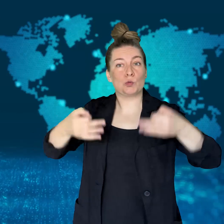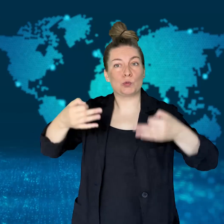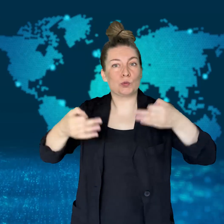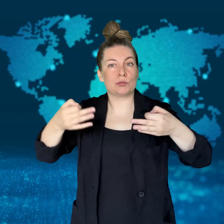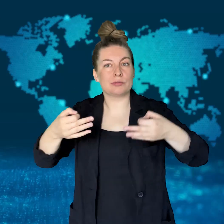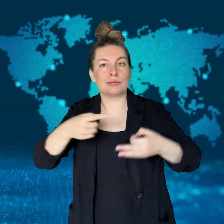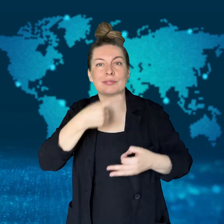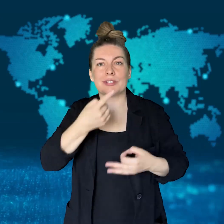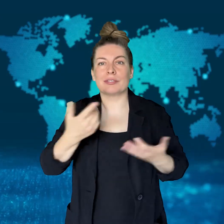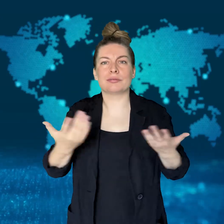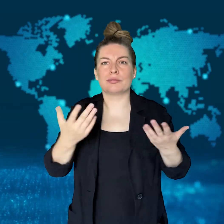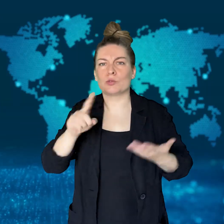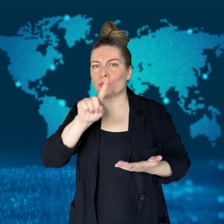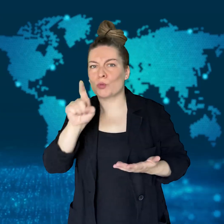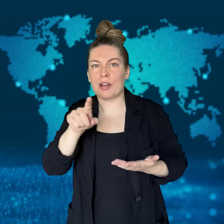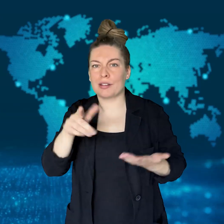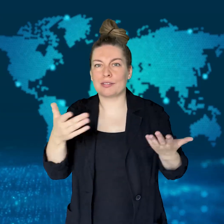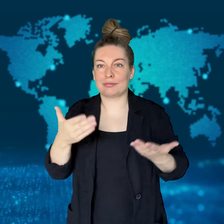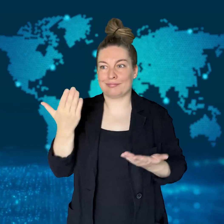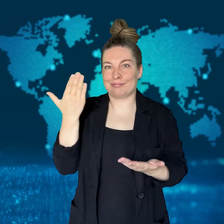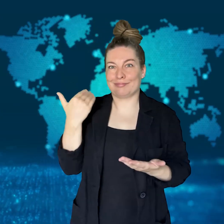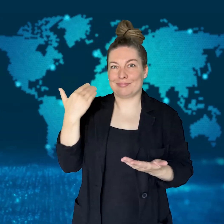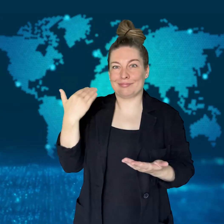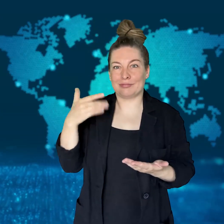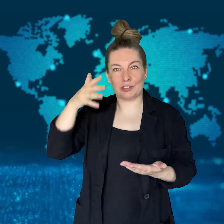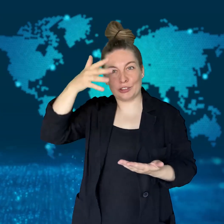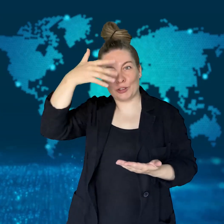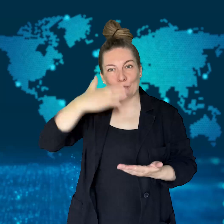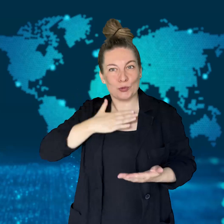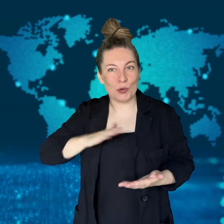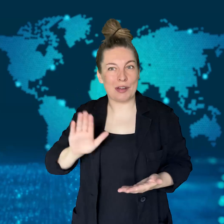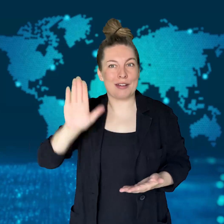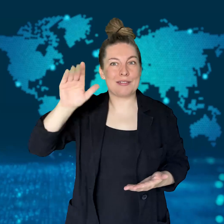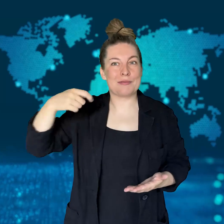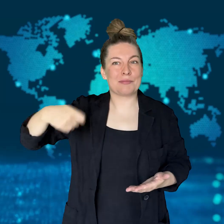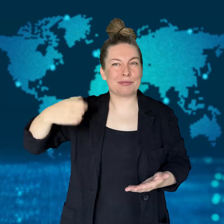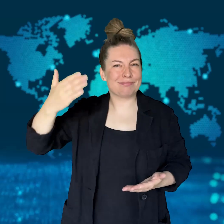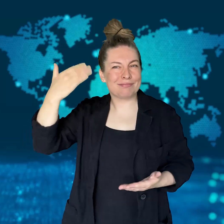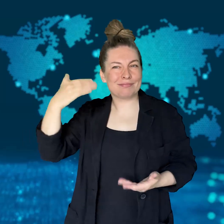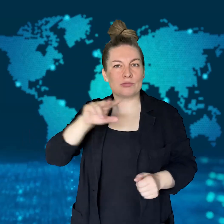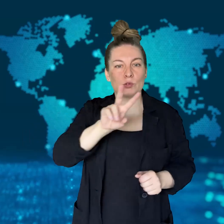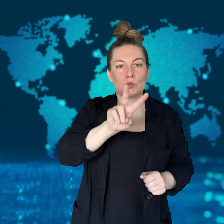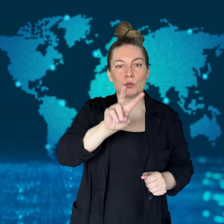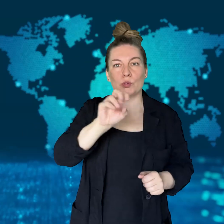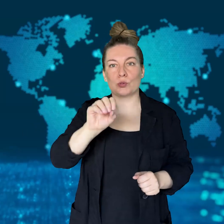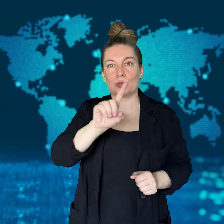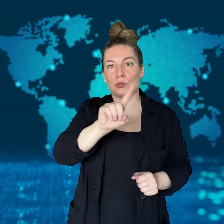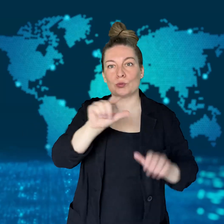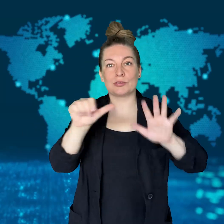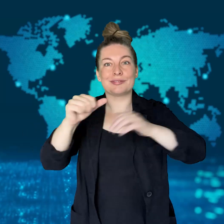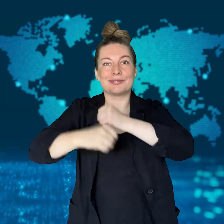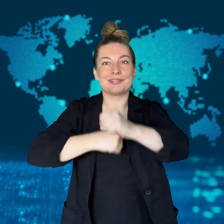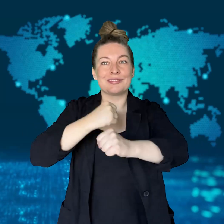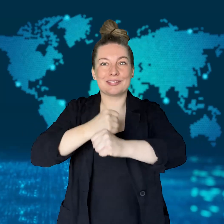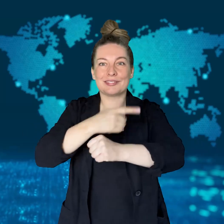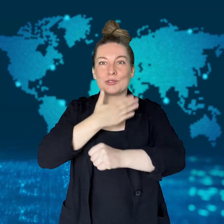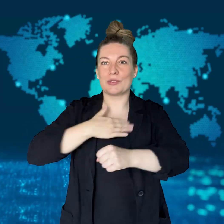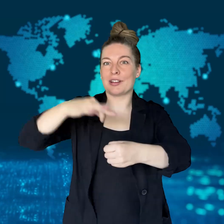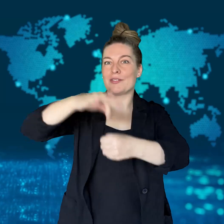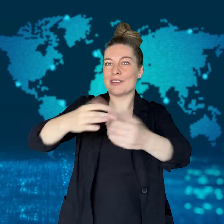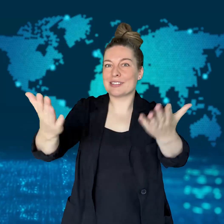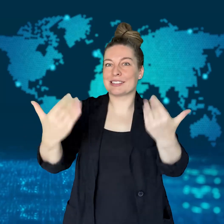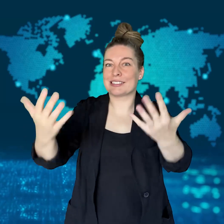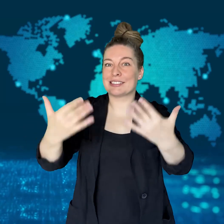President, making the hush money payments part of an illegal conspiracy that